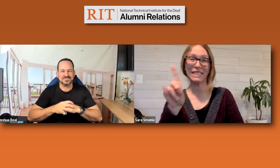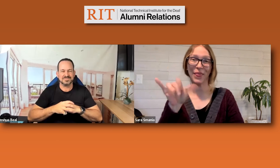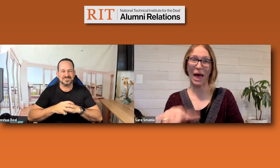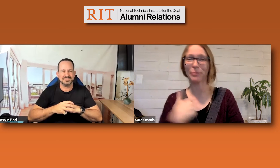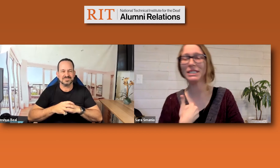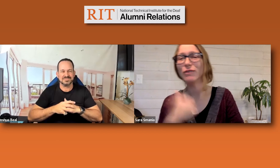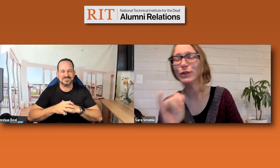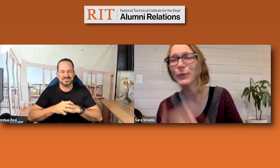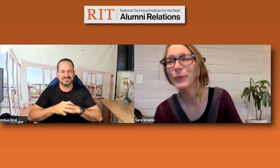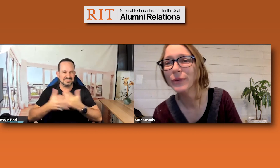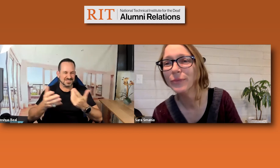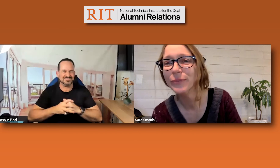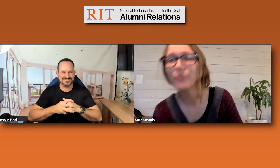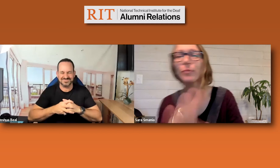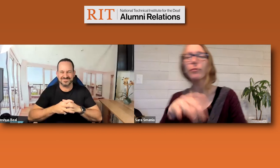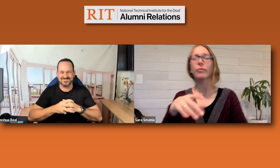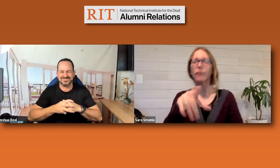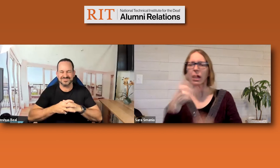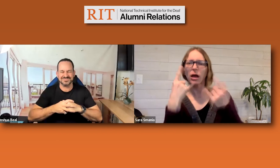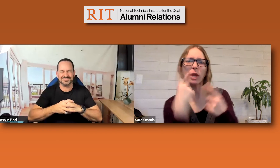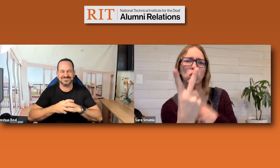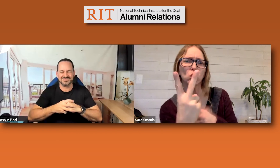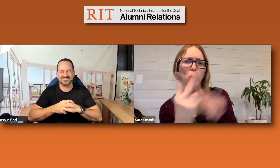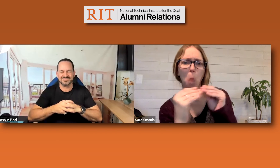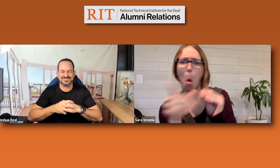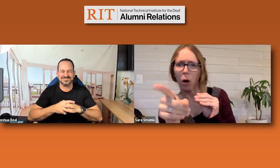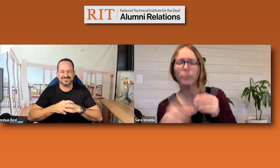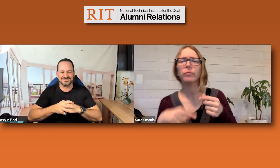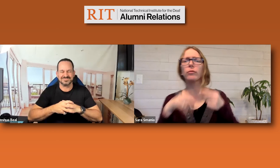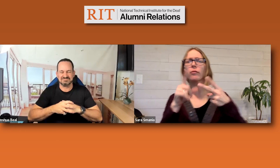I've done that myself, too, actually. Yeah. So we have two more questions.